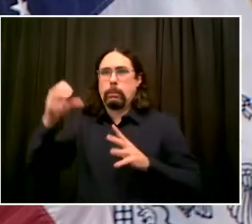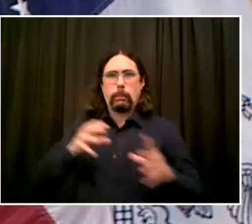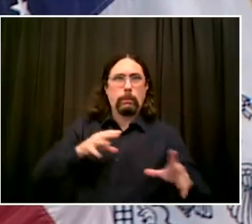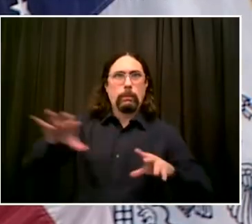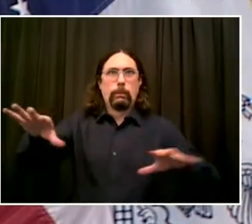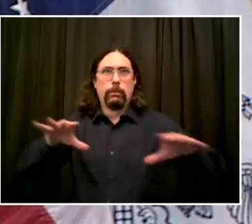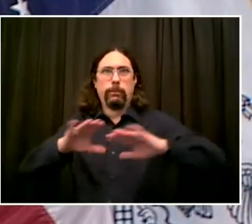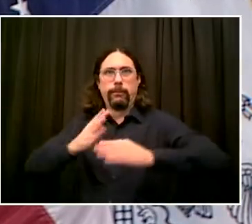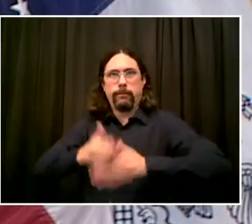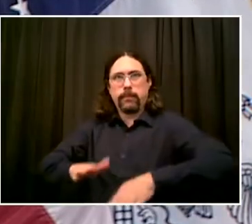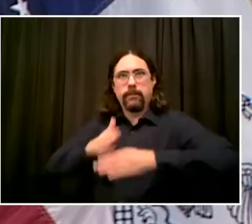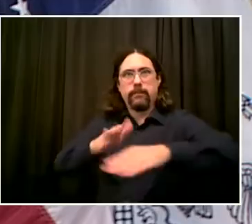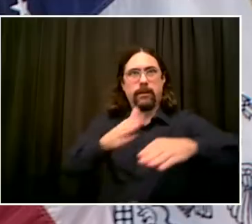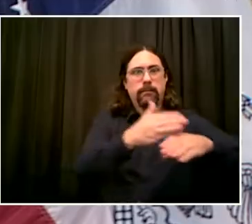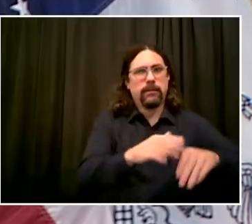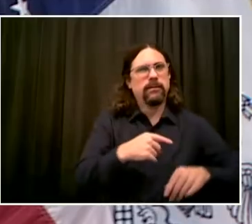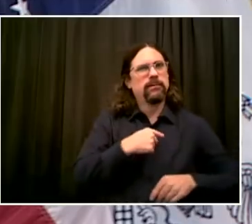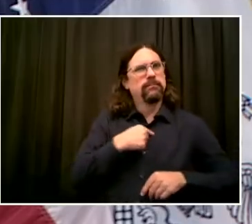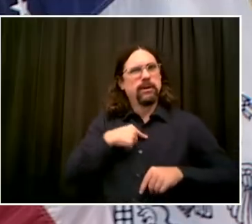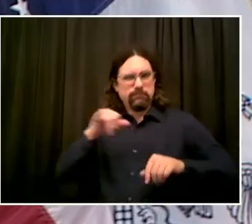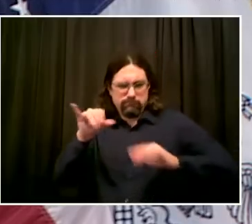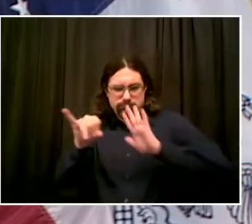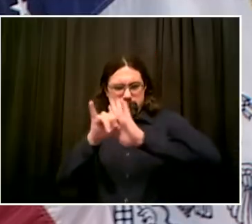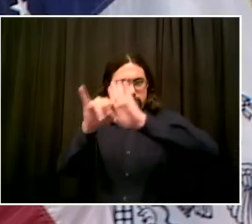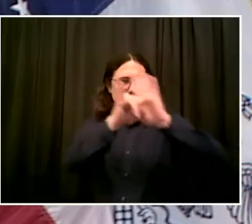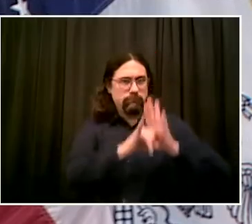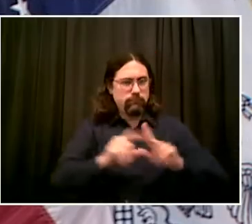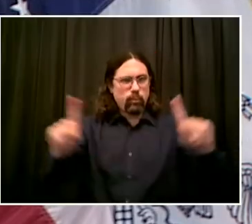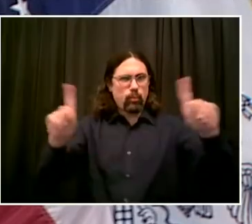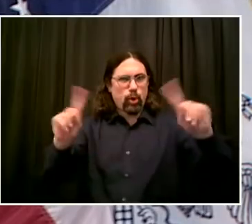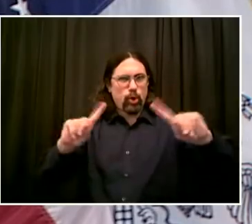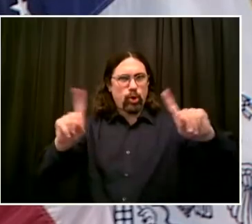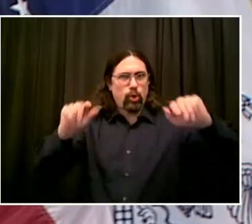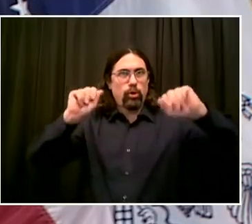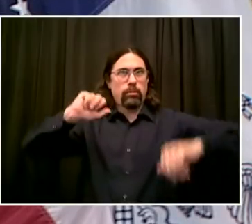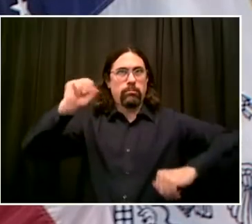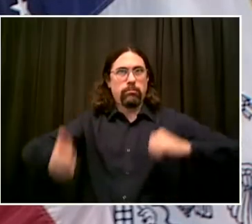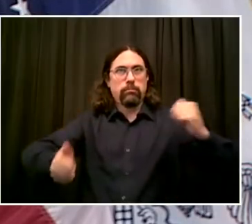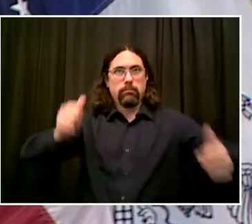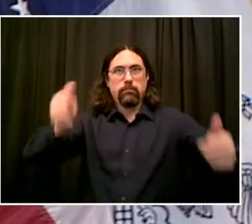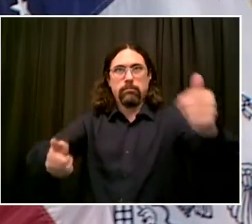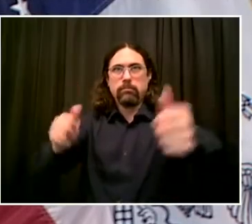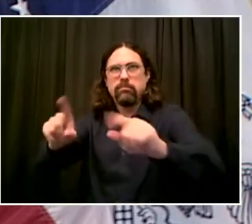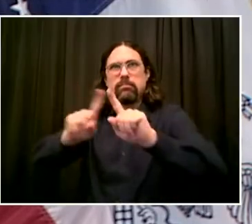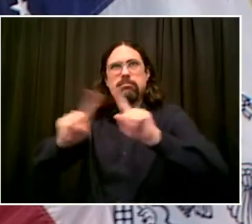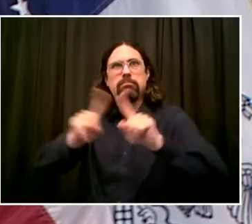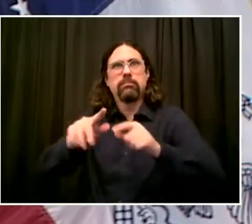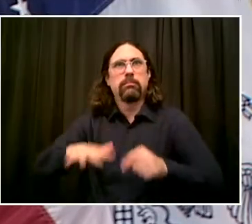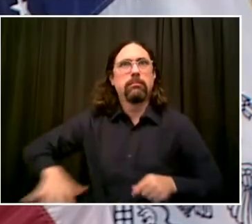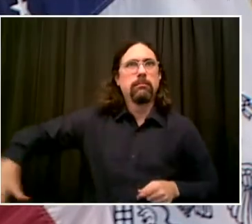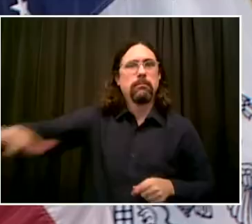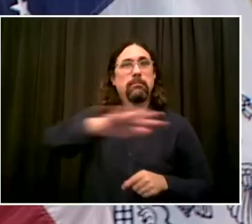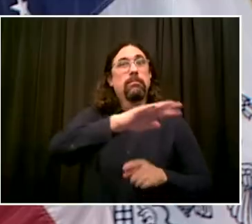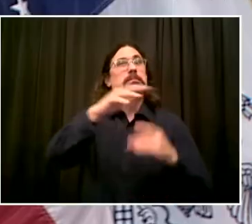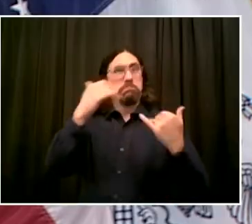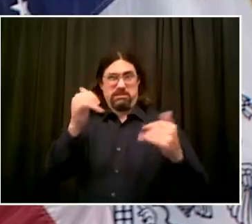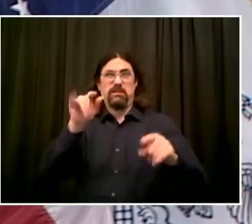WILL EXPLORE ALL VIABLE SPACE OPTNIOS. BOTPUH BICL NDA PRIVATE LOCATIONS THAT MEET THE